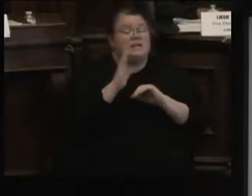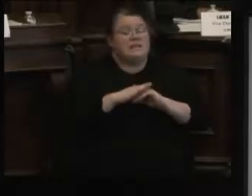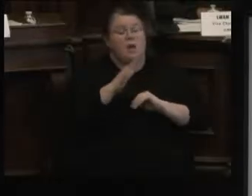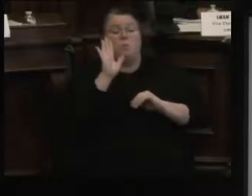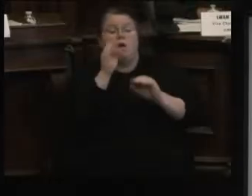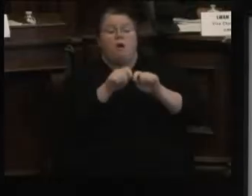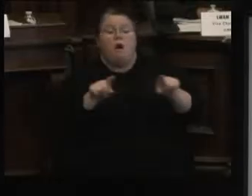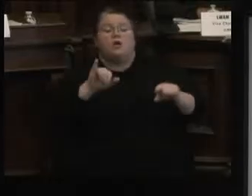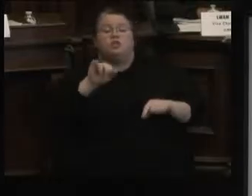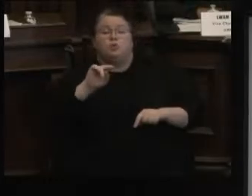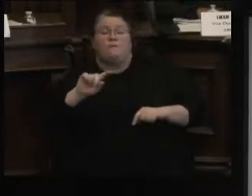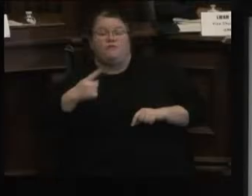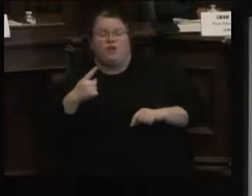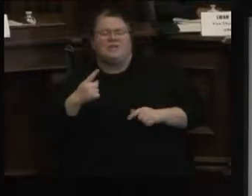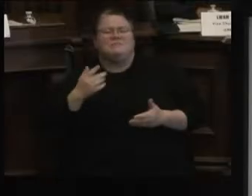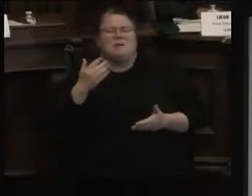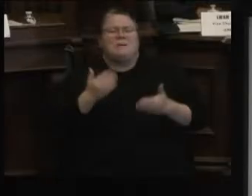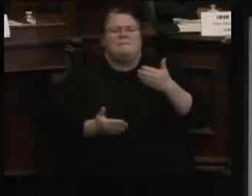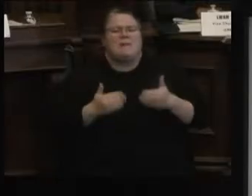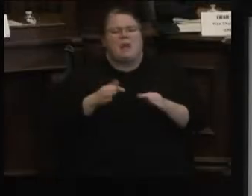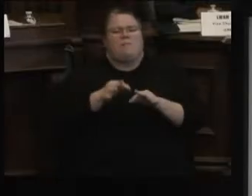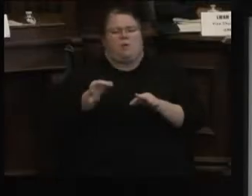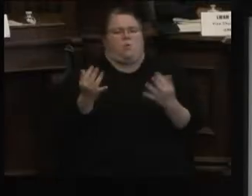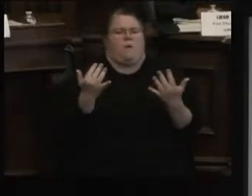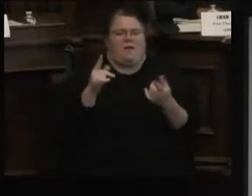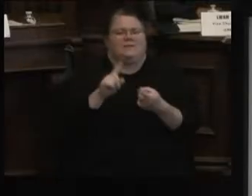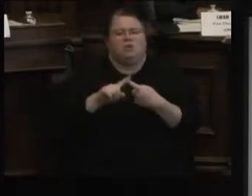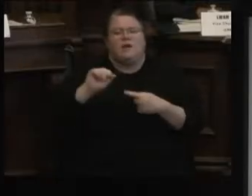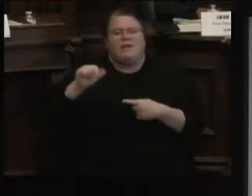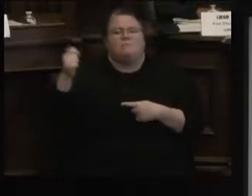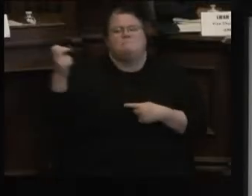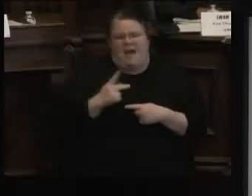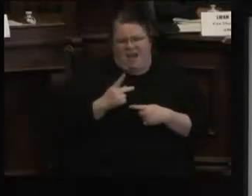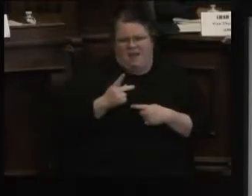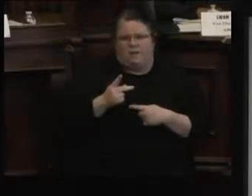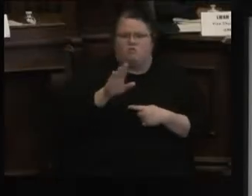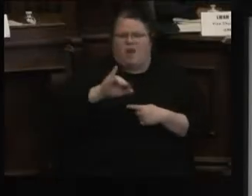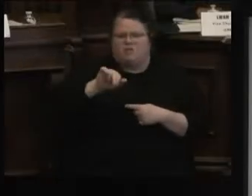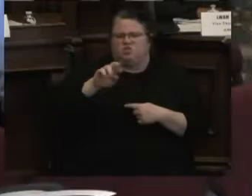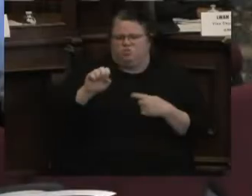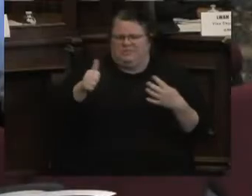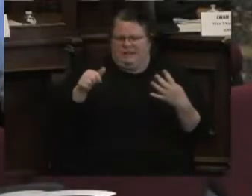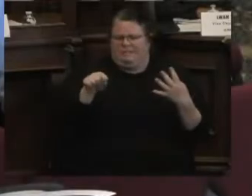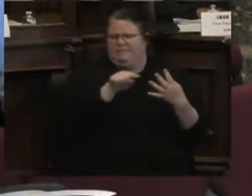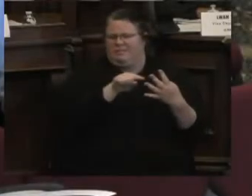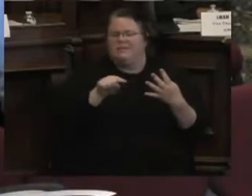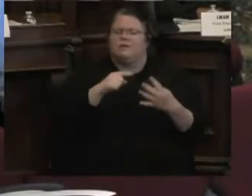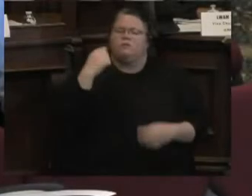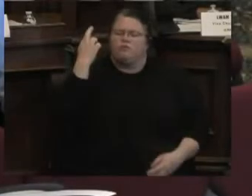access, and a new policy is being put out. They said June